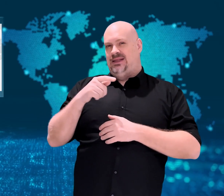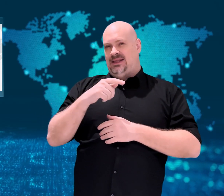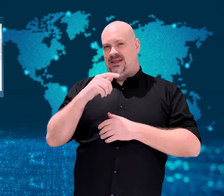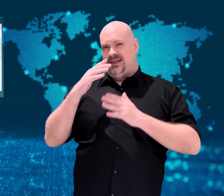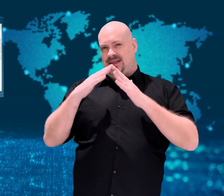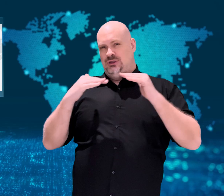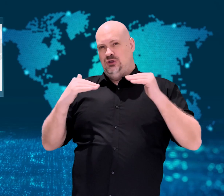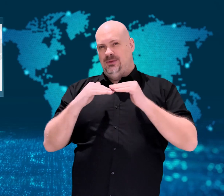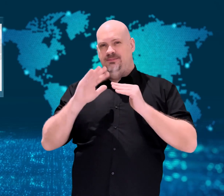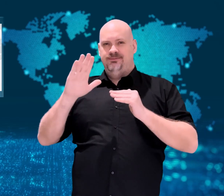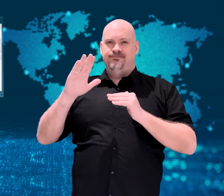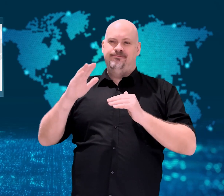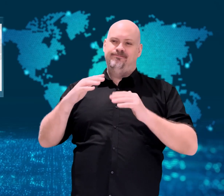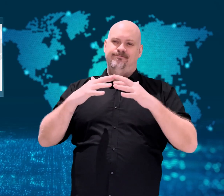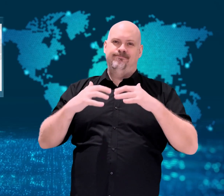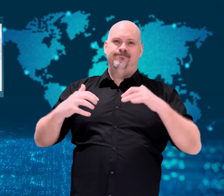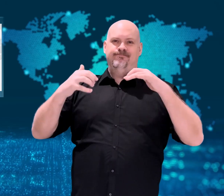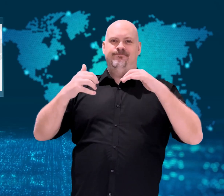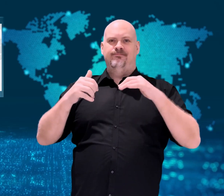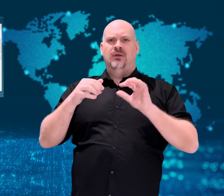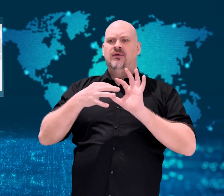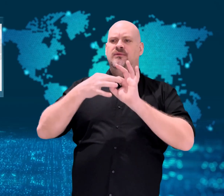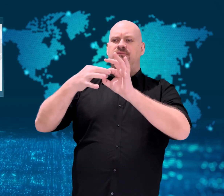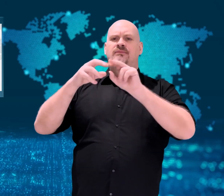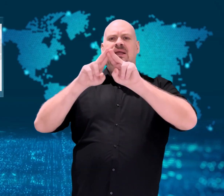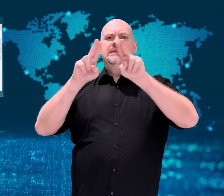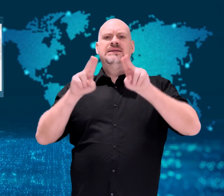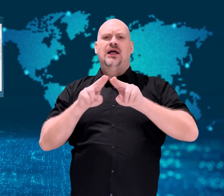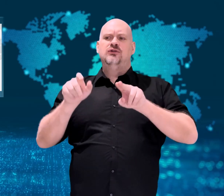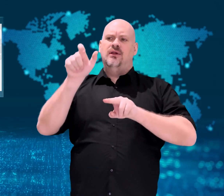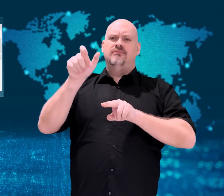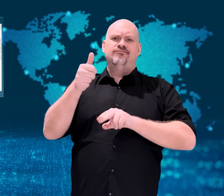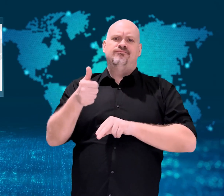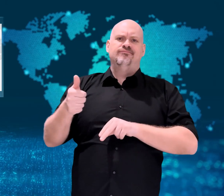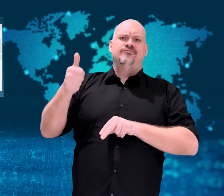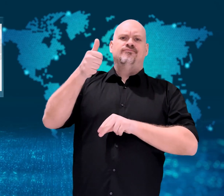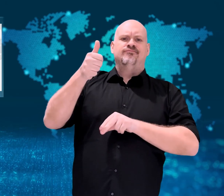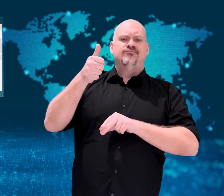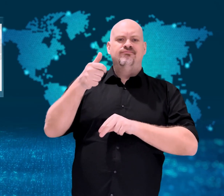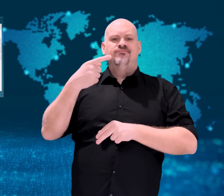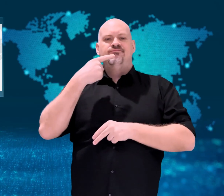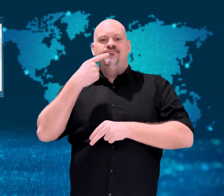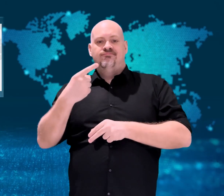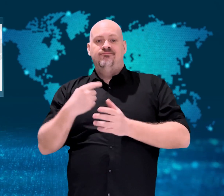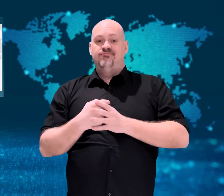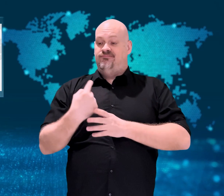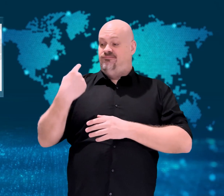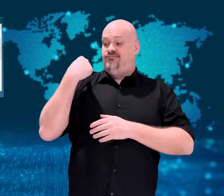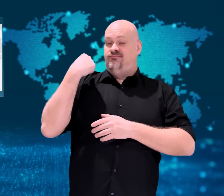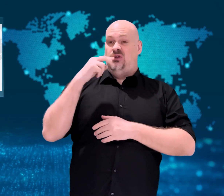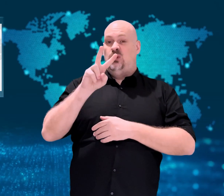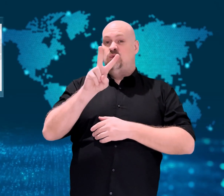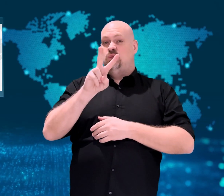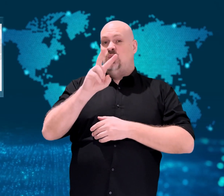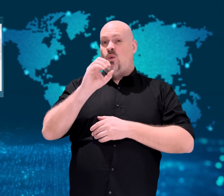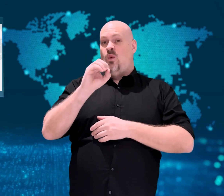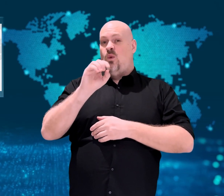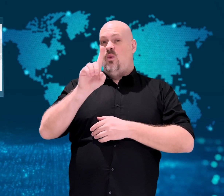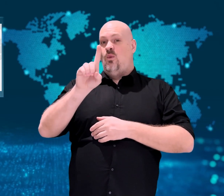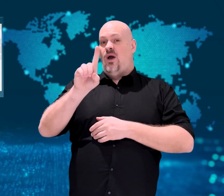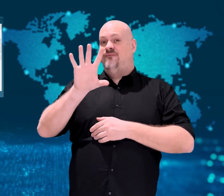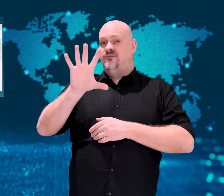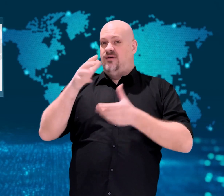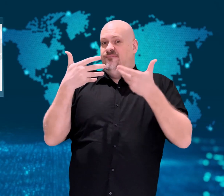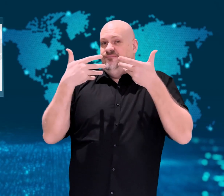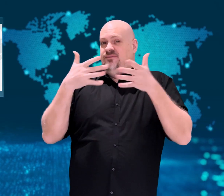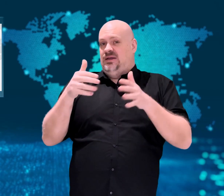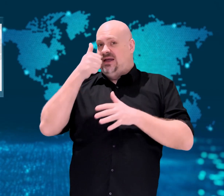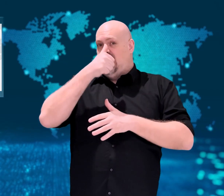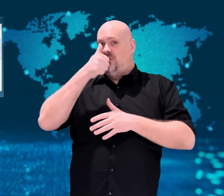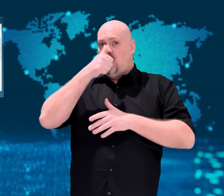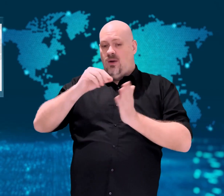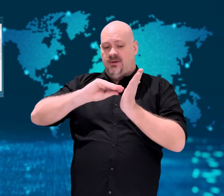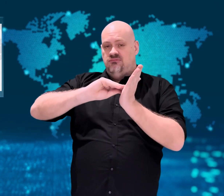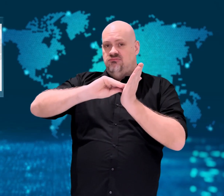Egypt’s foreign ministry accused Ethiopia of violating a deal made